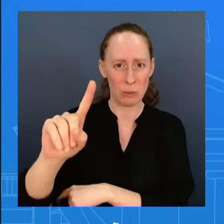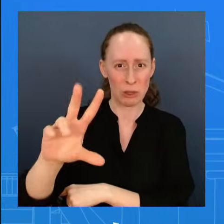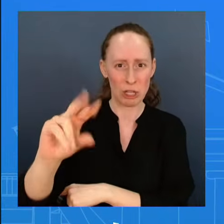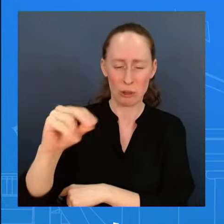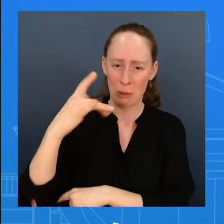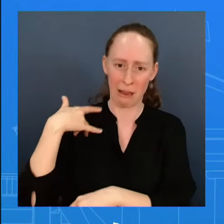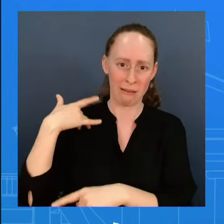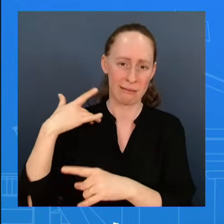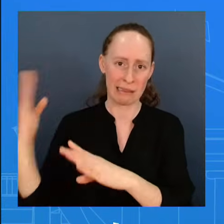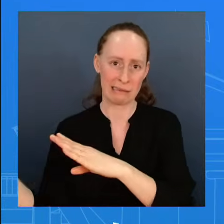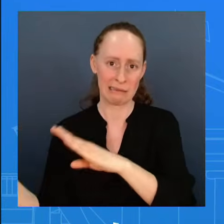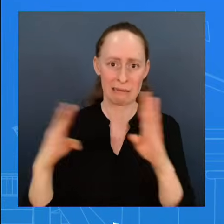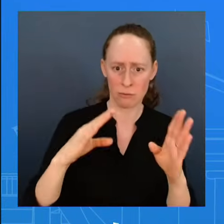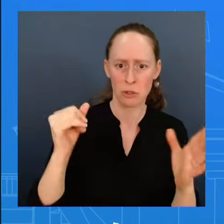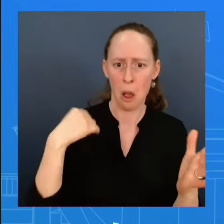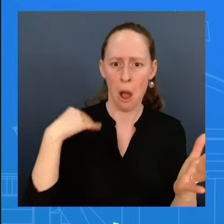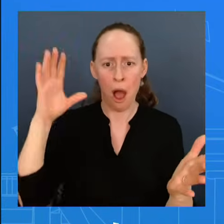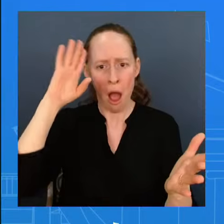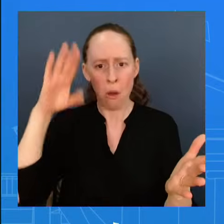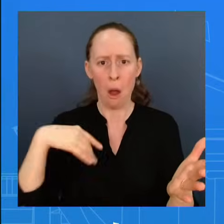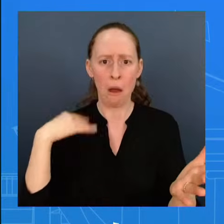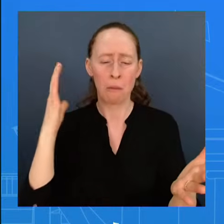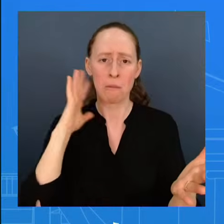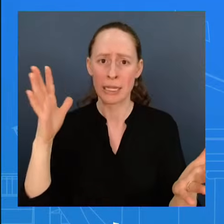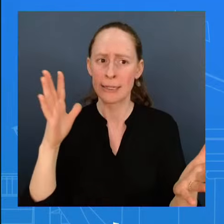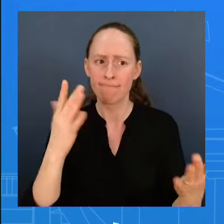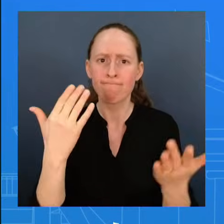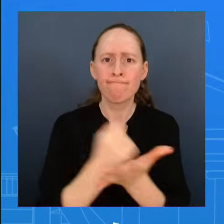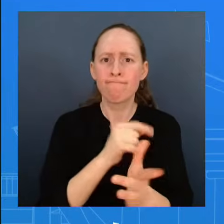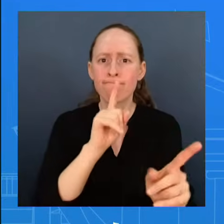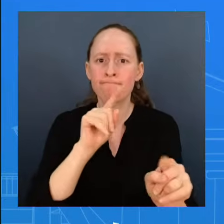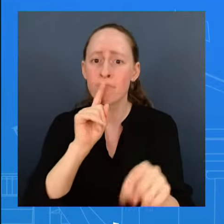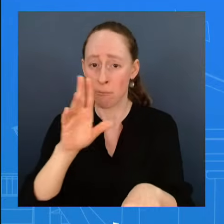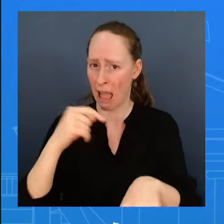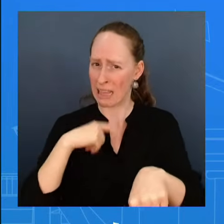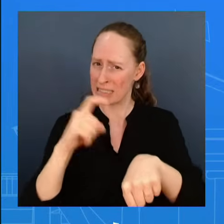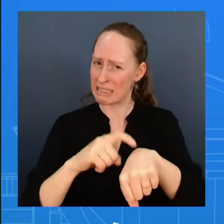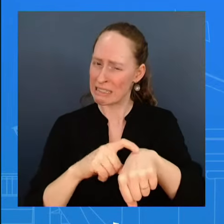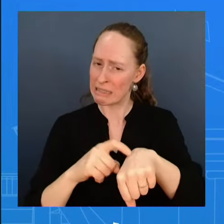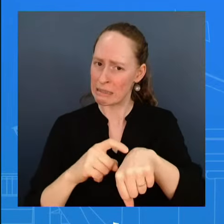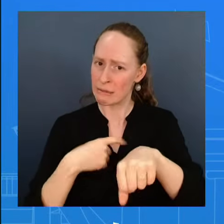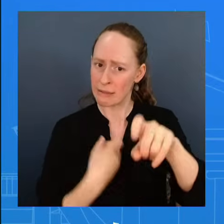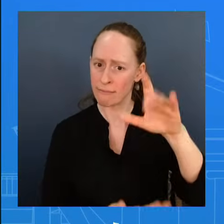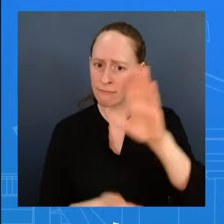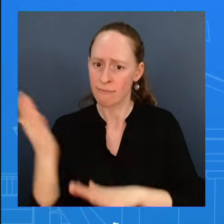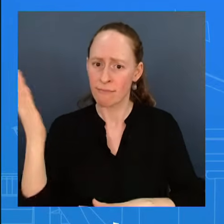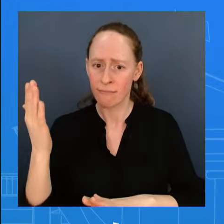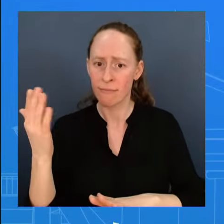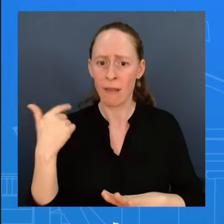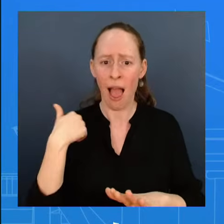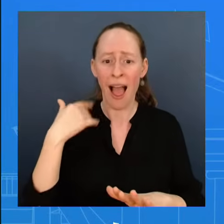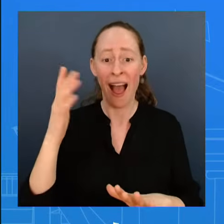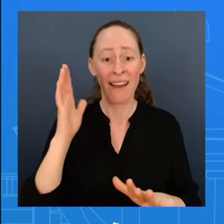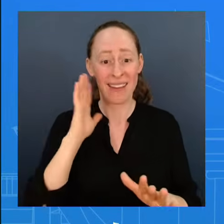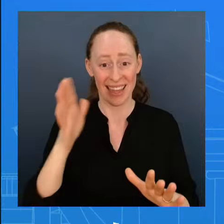With that, Zeke. The Press: Let's stick with "everybody." Ms. Jean-Pierre: I know. I said it, and I was like, "Oh, darn." The Press: There's Rosen. Ms. Jean-Pierre: Oh, darn.